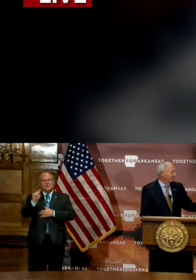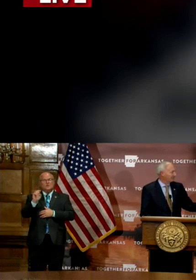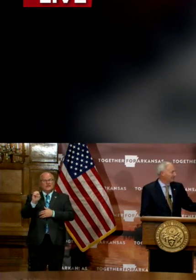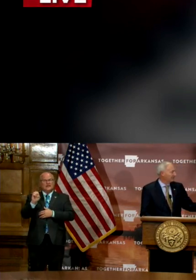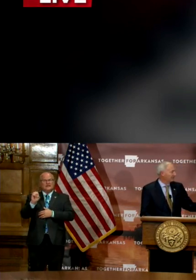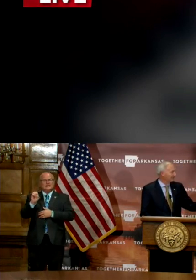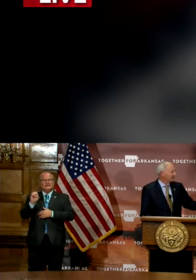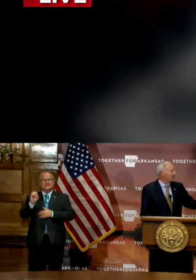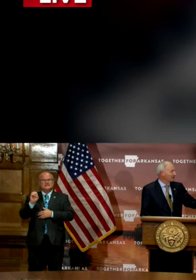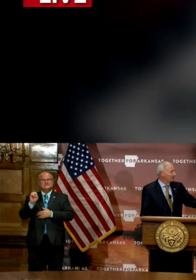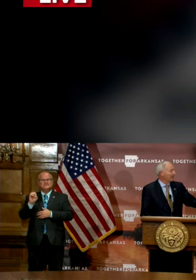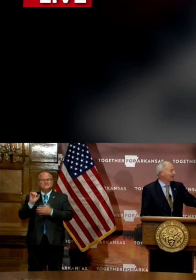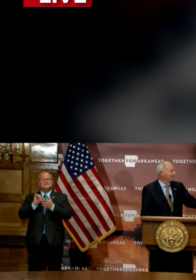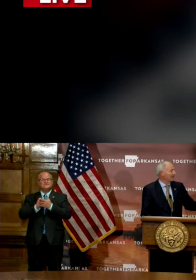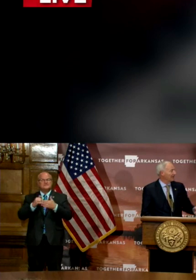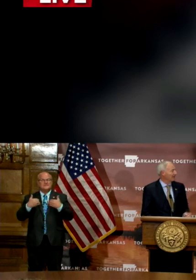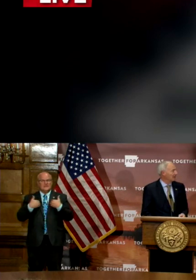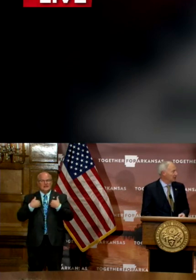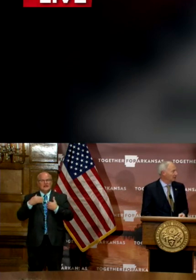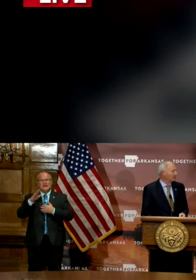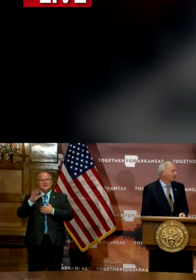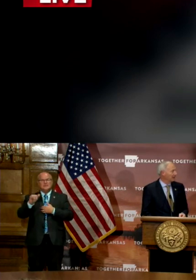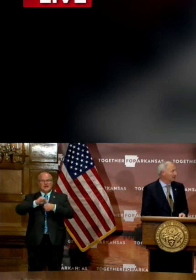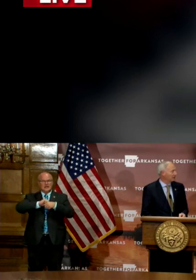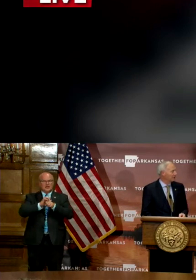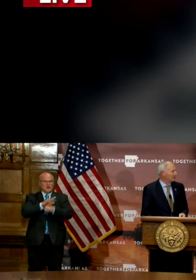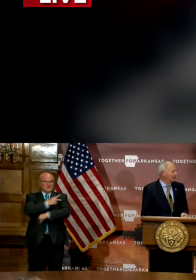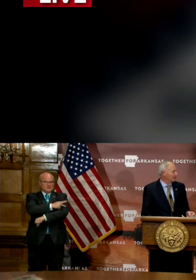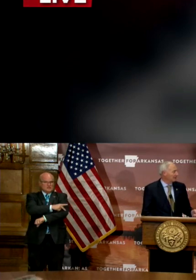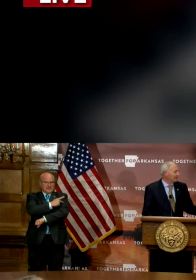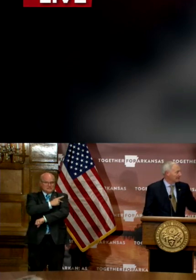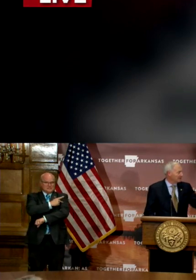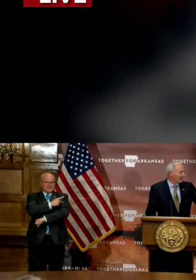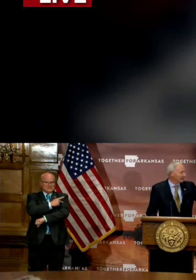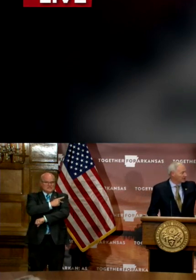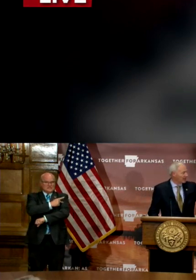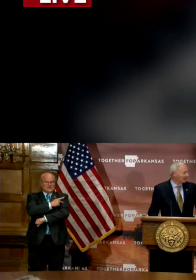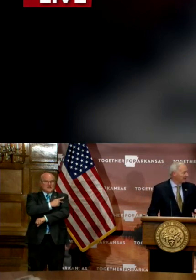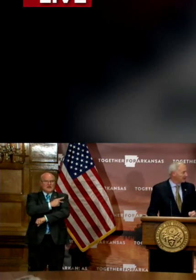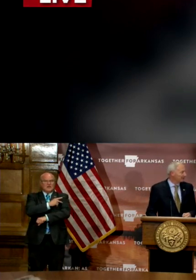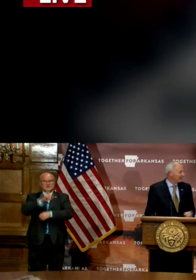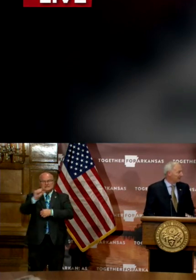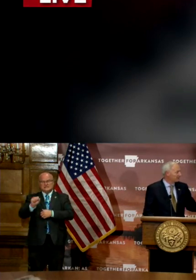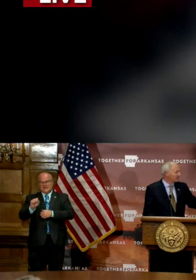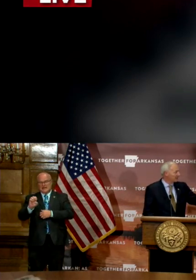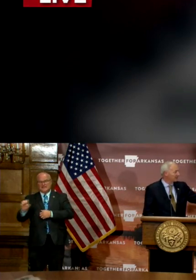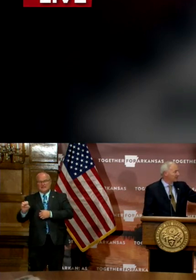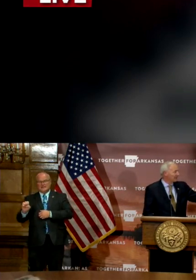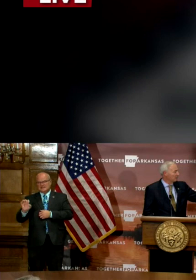CHALLENGE AND SO NORTHEAST IS 18%, GROWTH RATE -- THAT'S